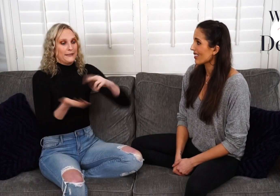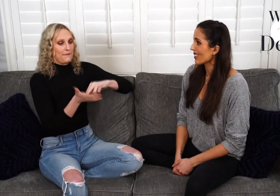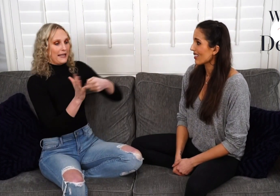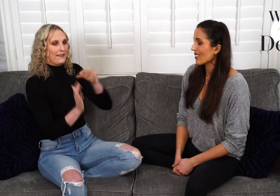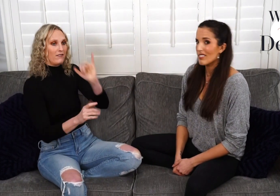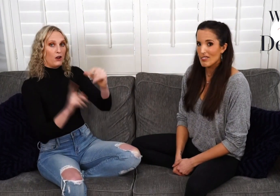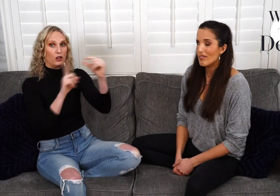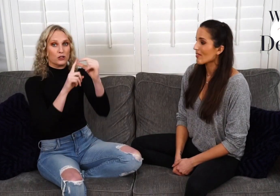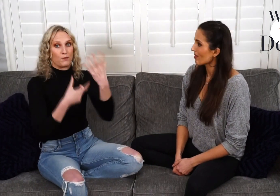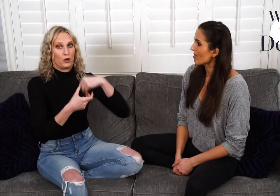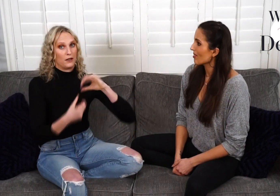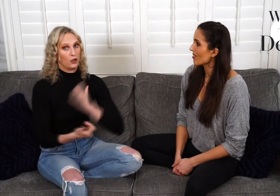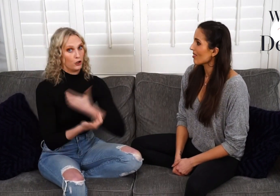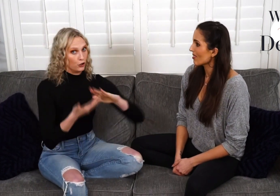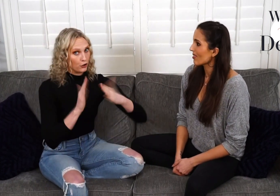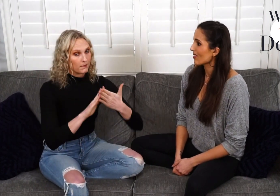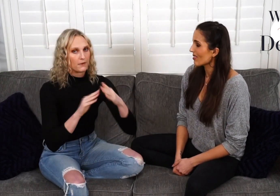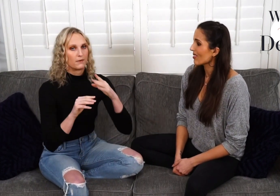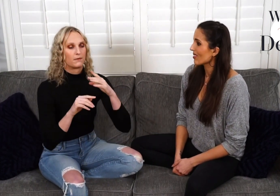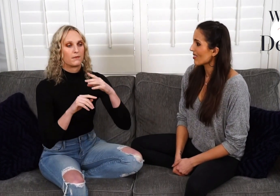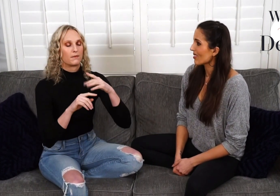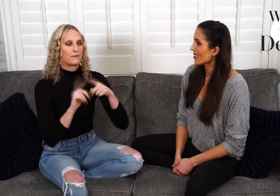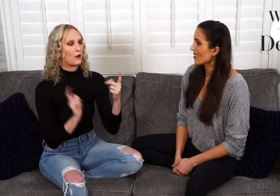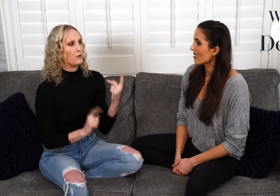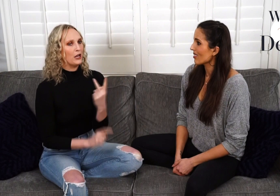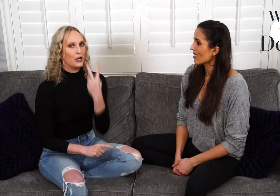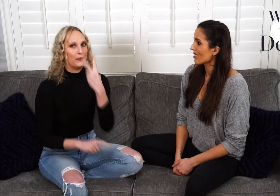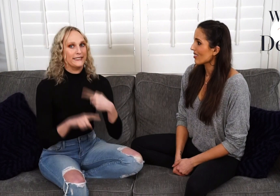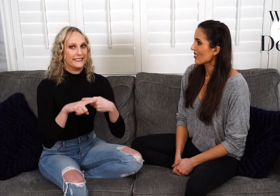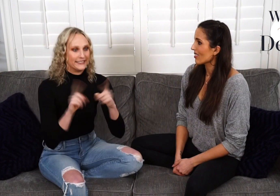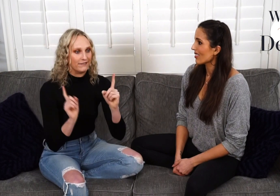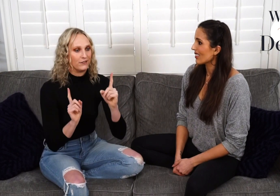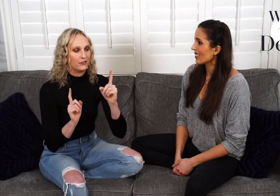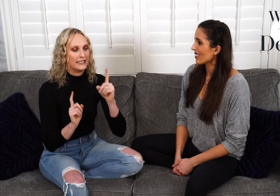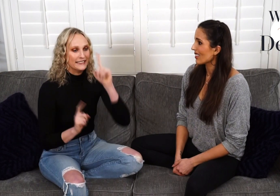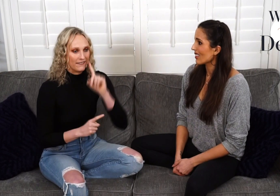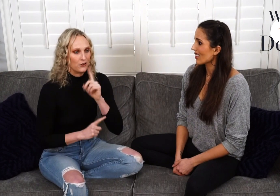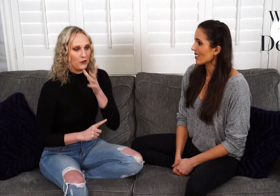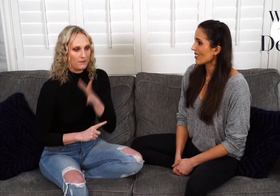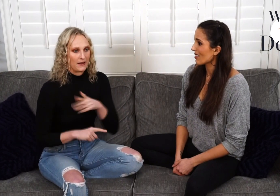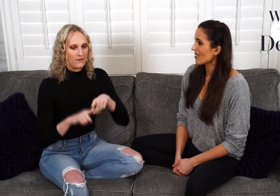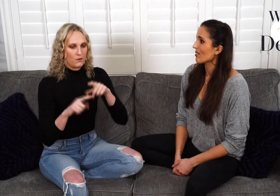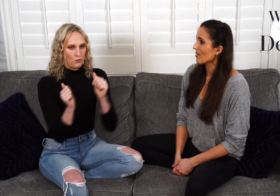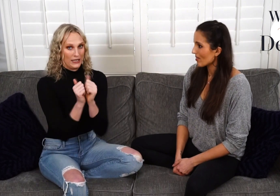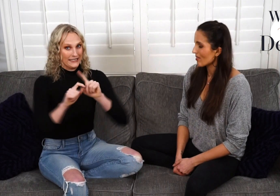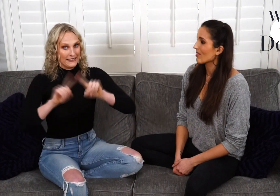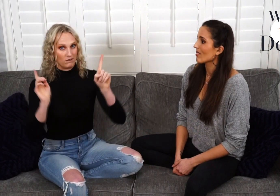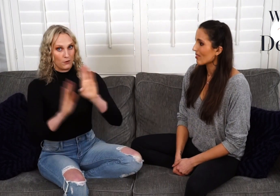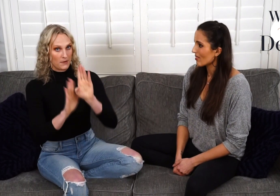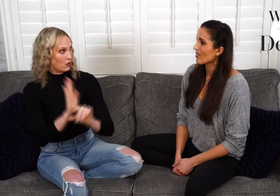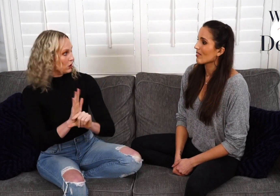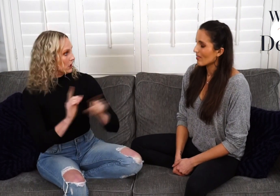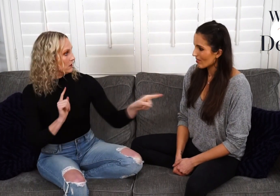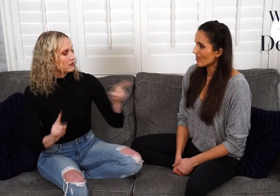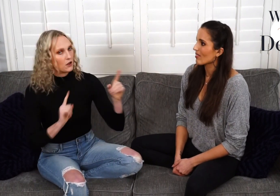without having that actual definition in our in our community, but we are two different Deaf women with different backgrounds giving our